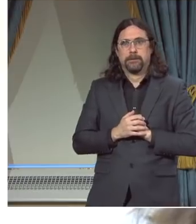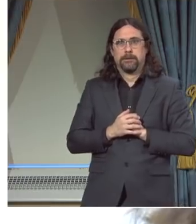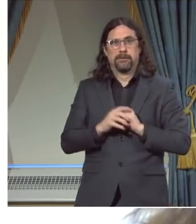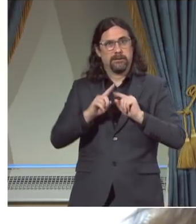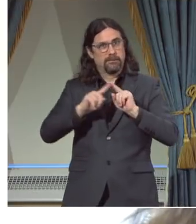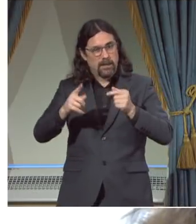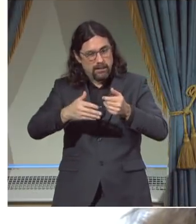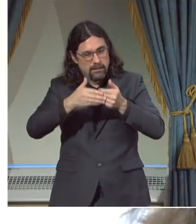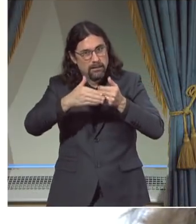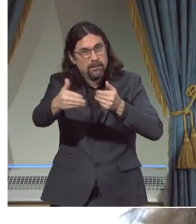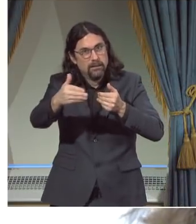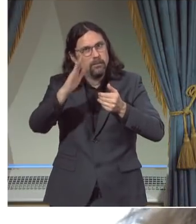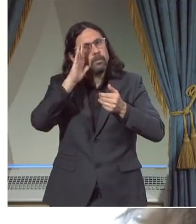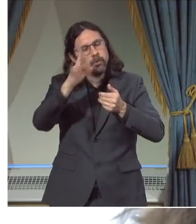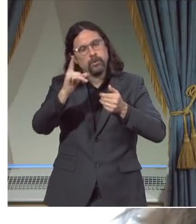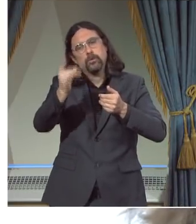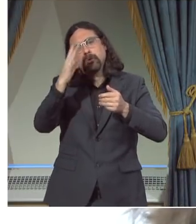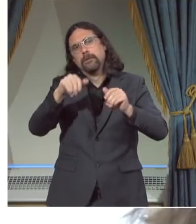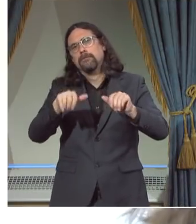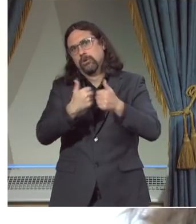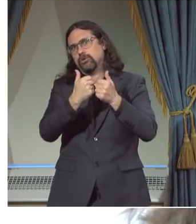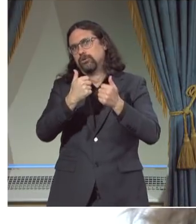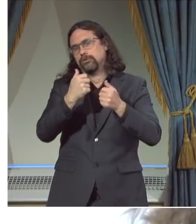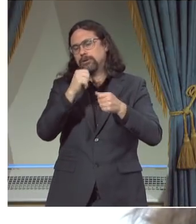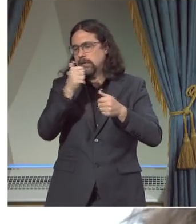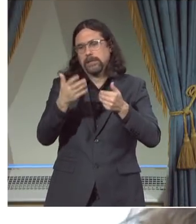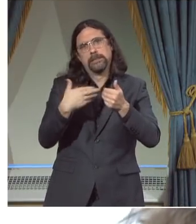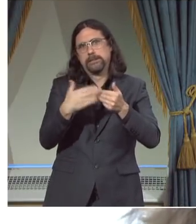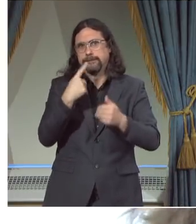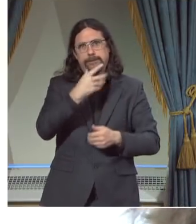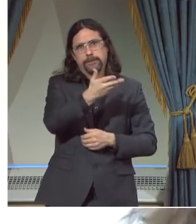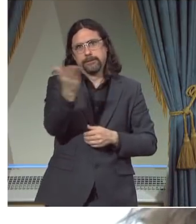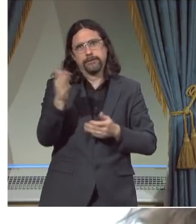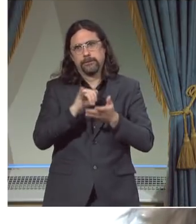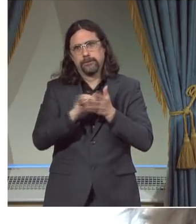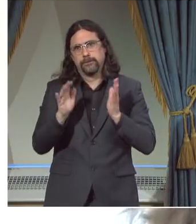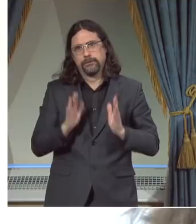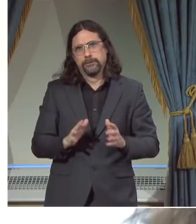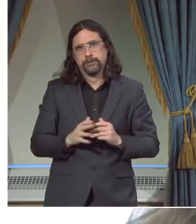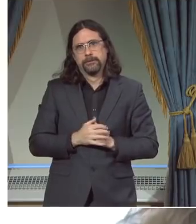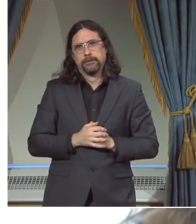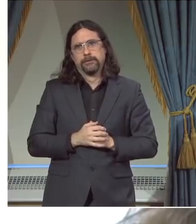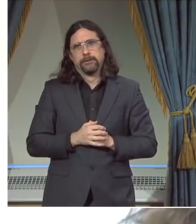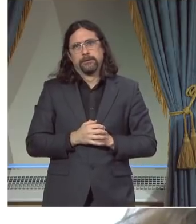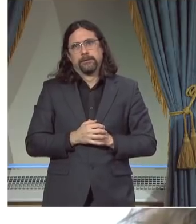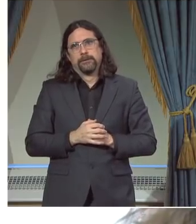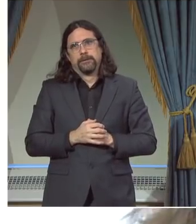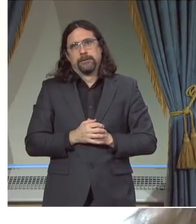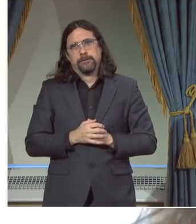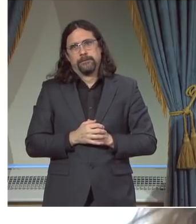D IG DEEP INTO HOW IT IS WE COME TOGETHER, THOUGH WE MAY PHSIYCALLY